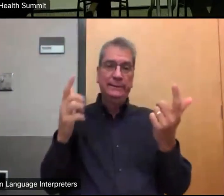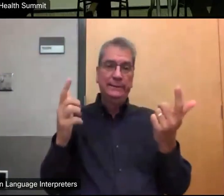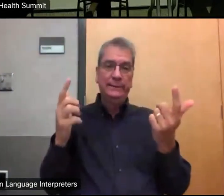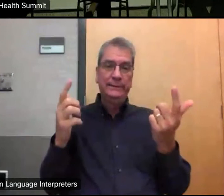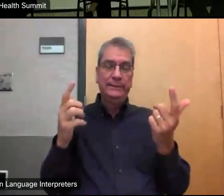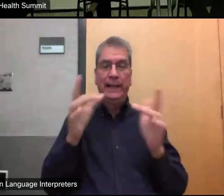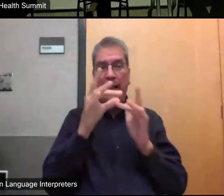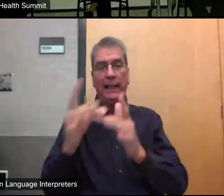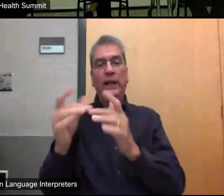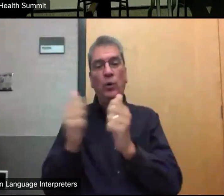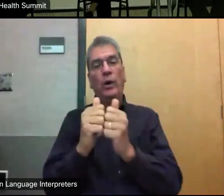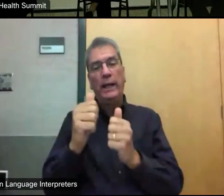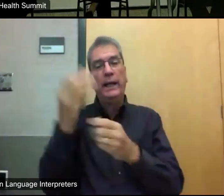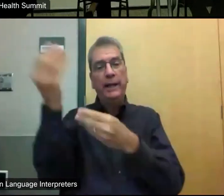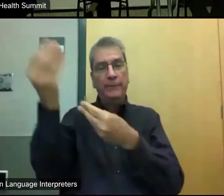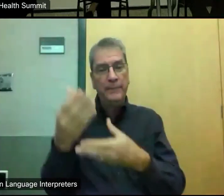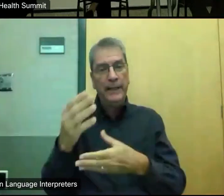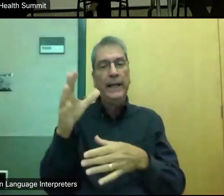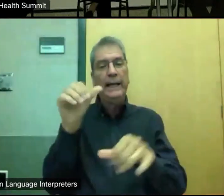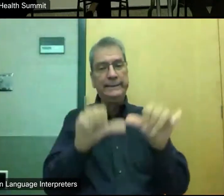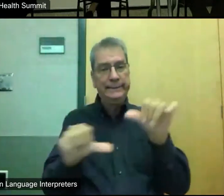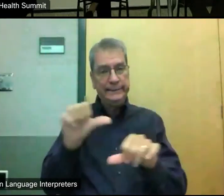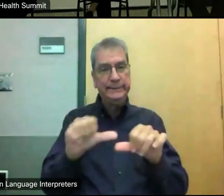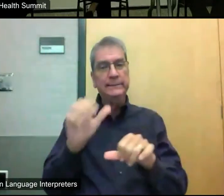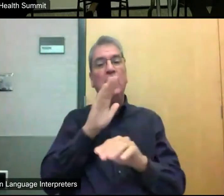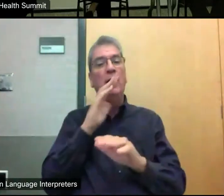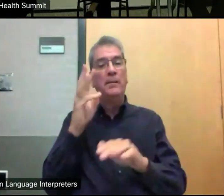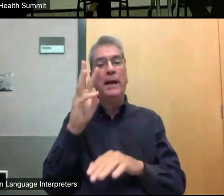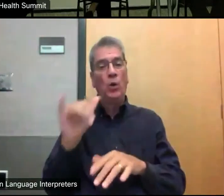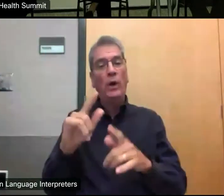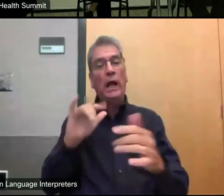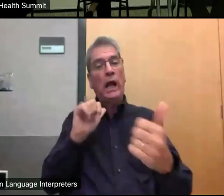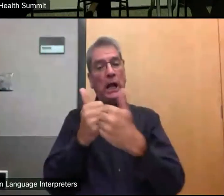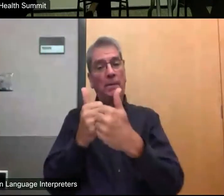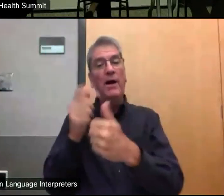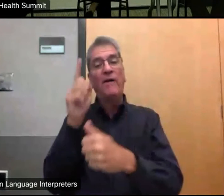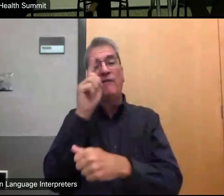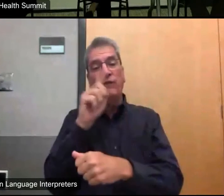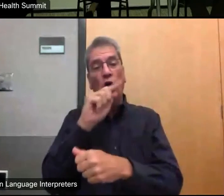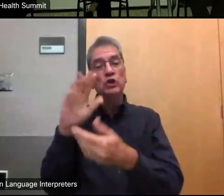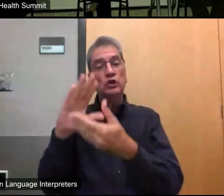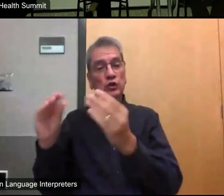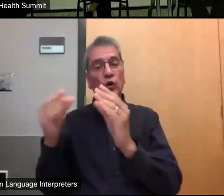the science that the best best way to combat false narratives is is with the truth and